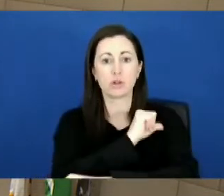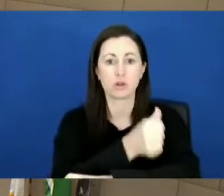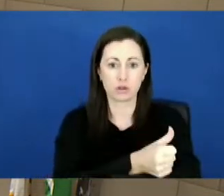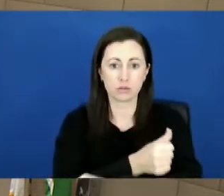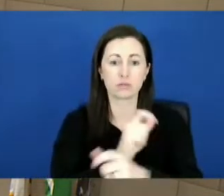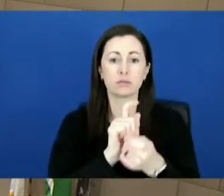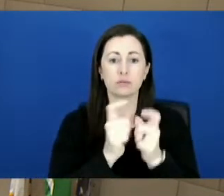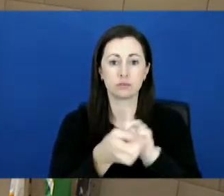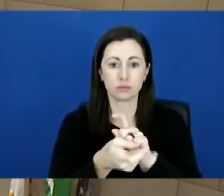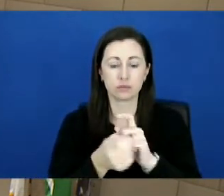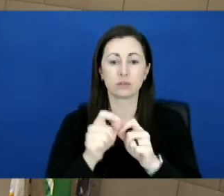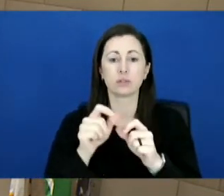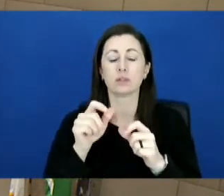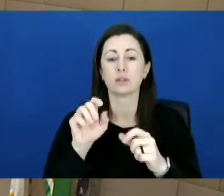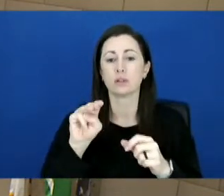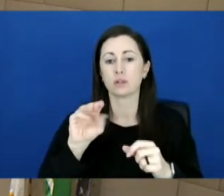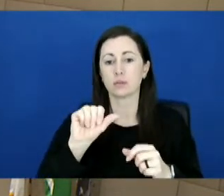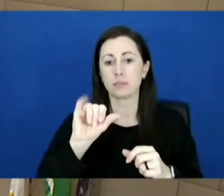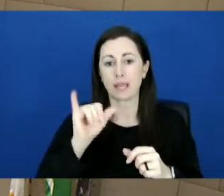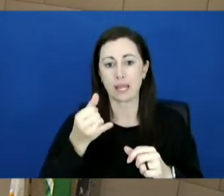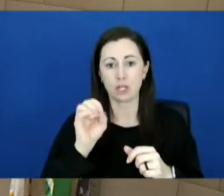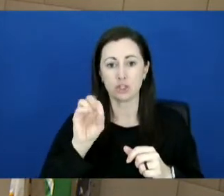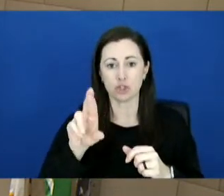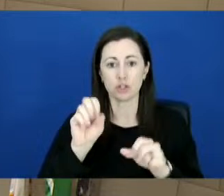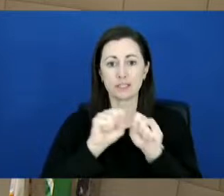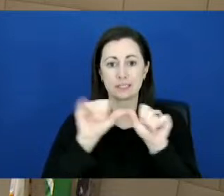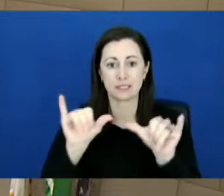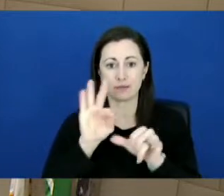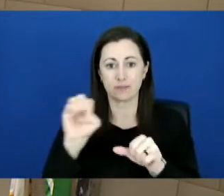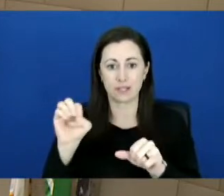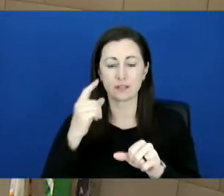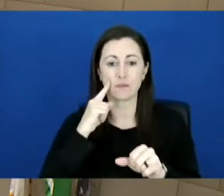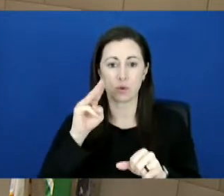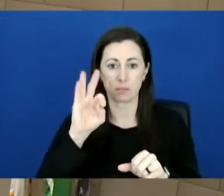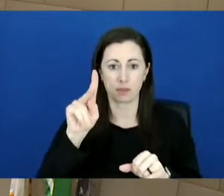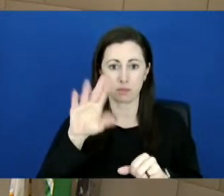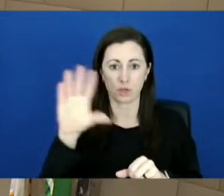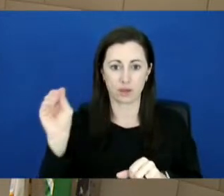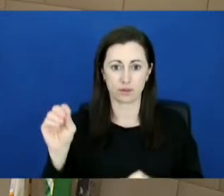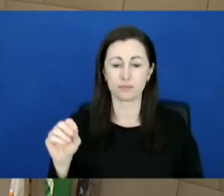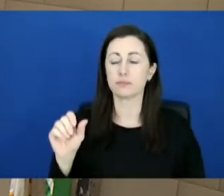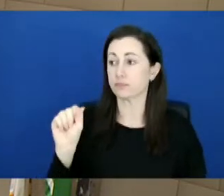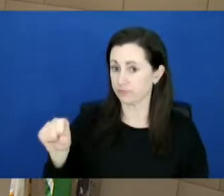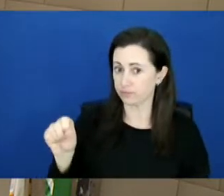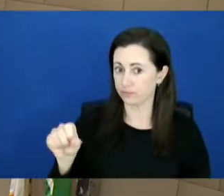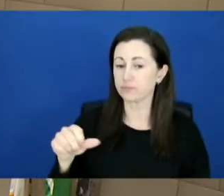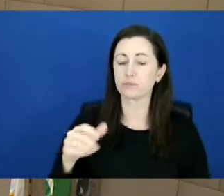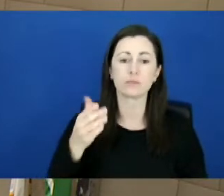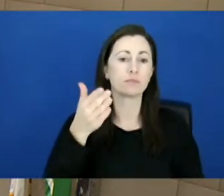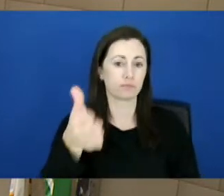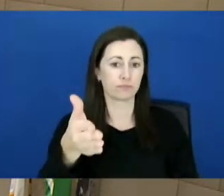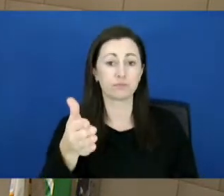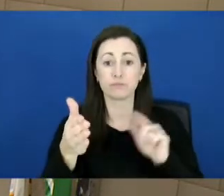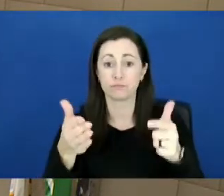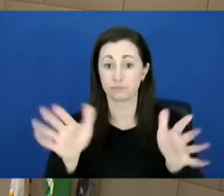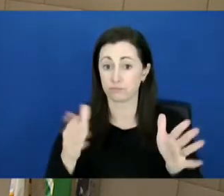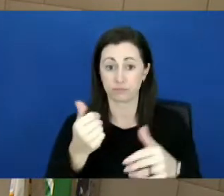SECOND. ADOPT THE RESOLUTION AUTHORIZING AMENDING MAJOR SYSTEM FEES FOR MECHANIC COUNTY? YES.